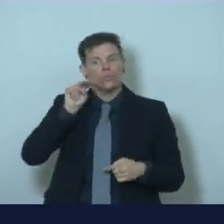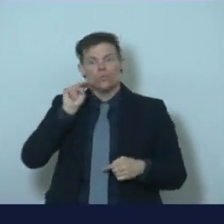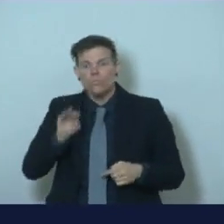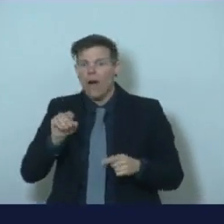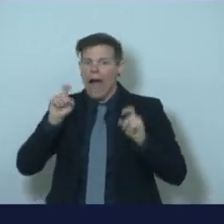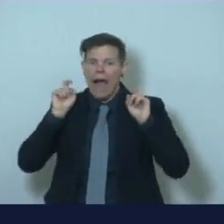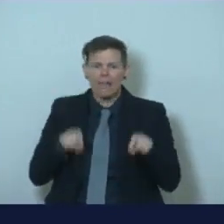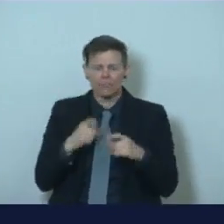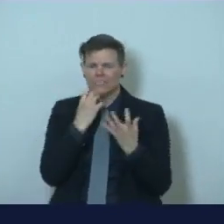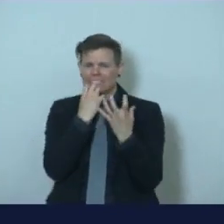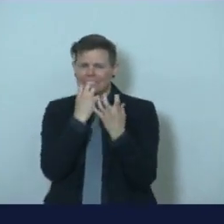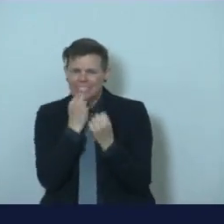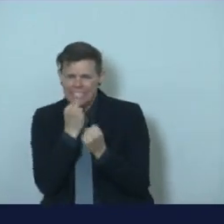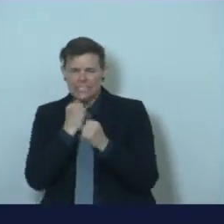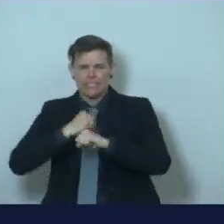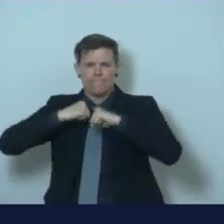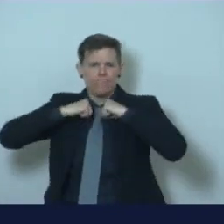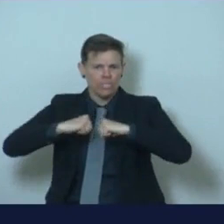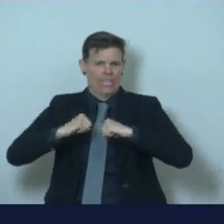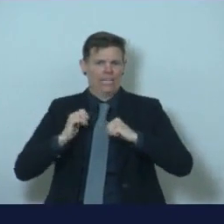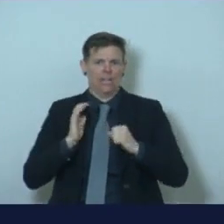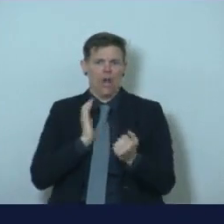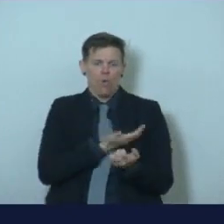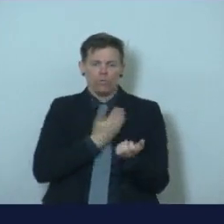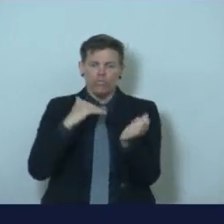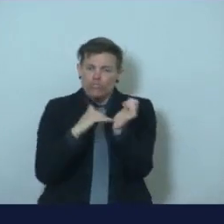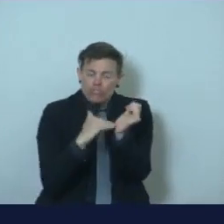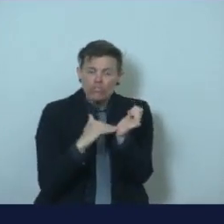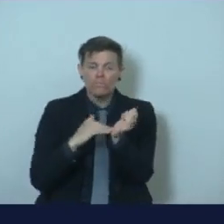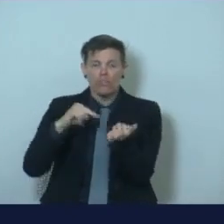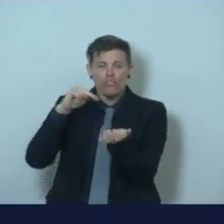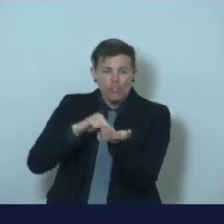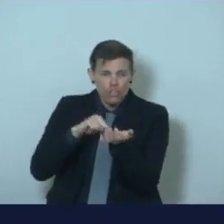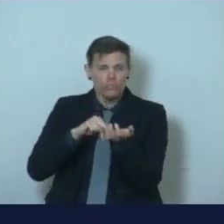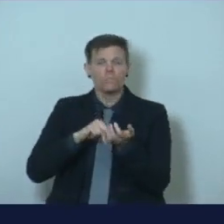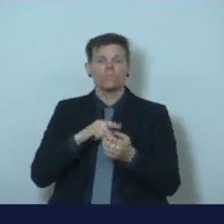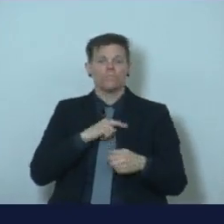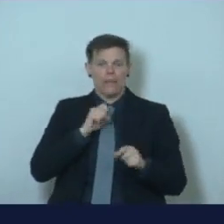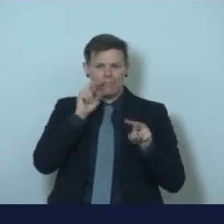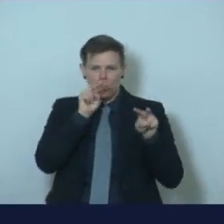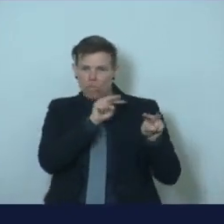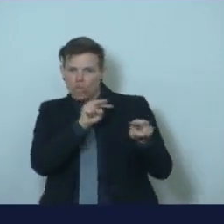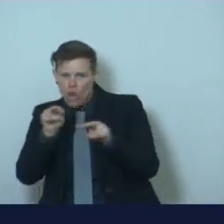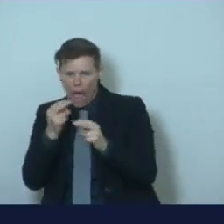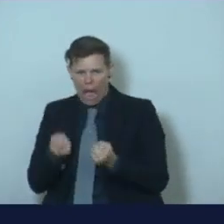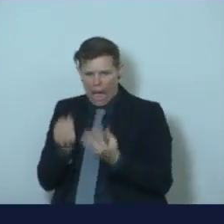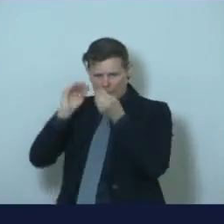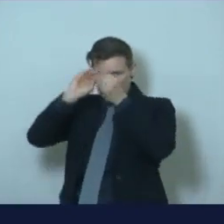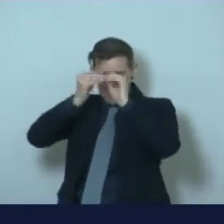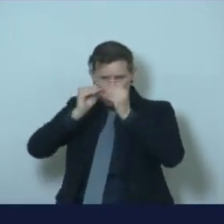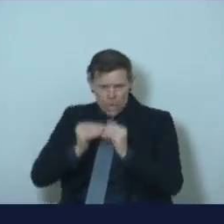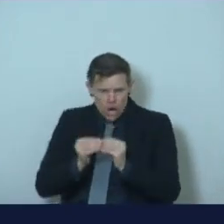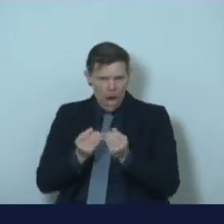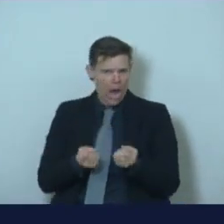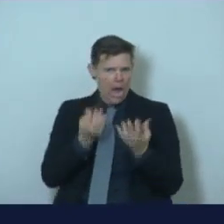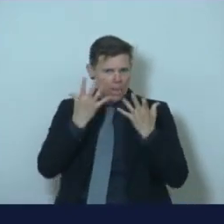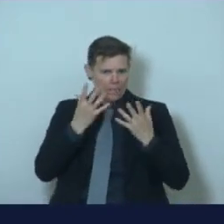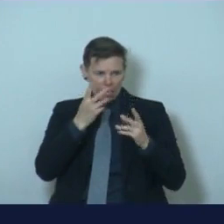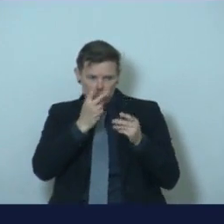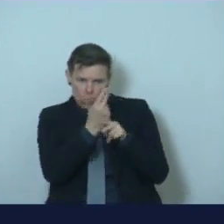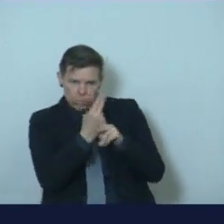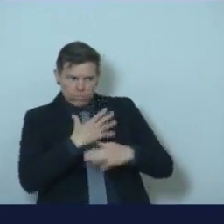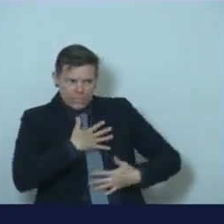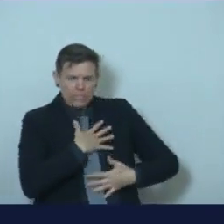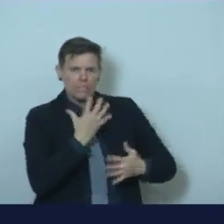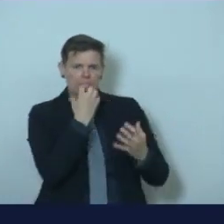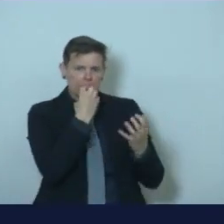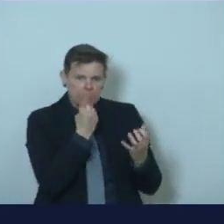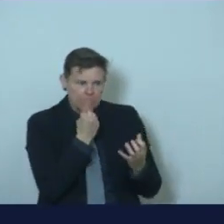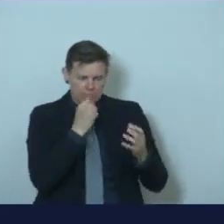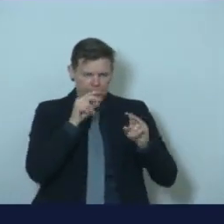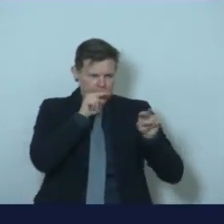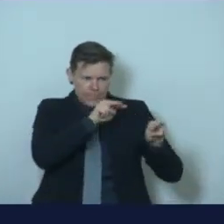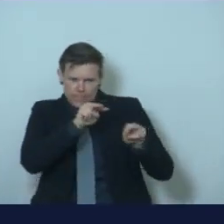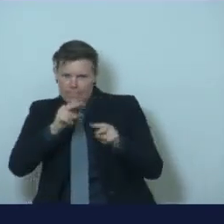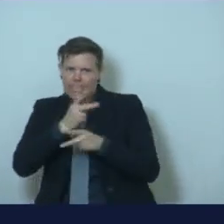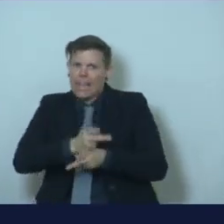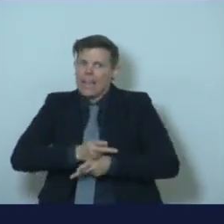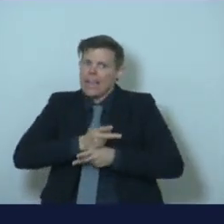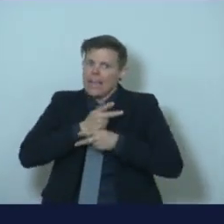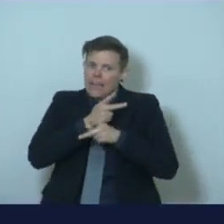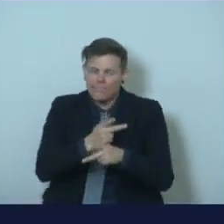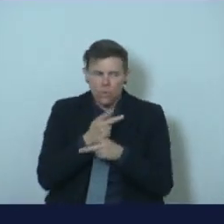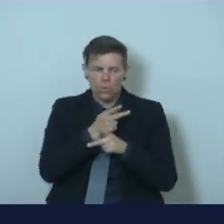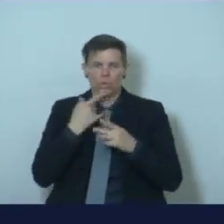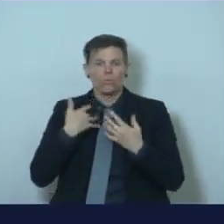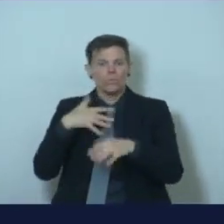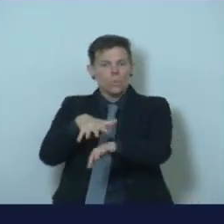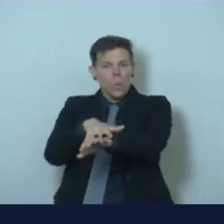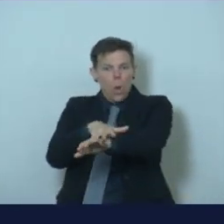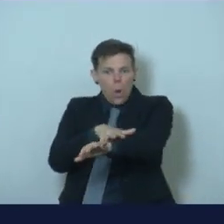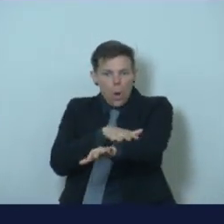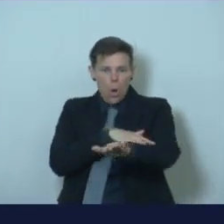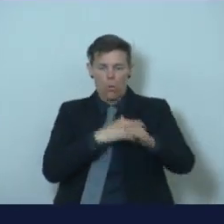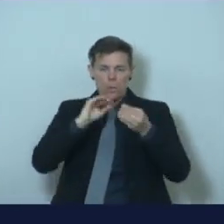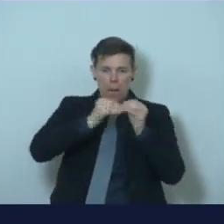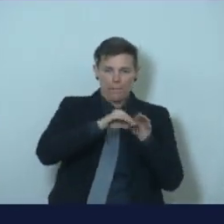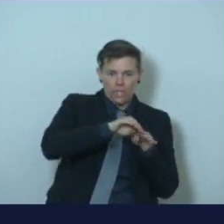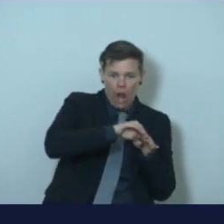SO WE REALLY HAVE TO WORK HARD TO PROTECT OUR HEALTH CARE WORKERS AND TO WATCH HOW MANY PEOPLE IN THE HOSPITAL, AND HOW MANY ARE ON VENT WRATHORS THEN MAKING SURE THAT WE SLOW THE